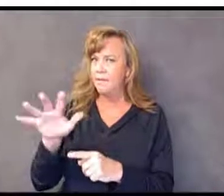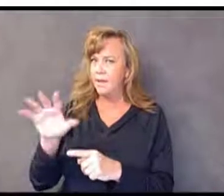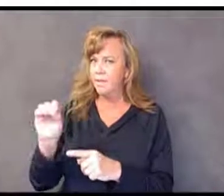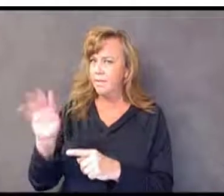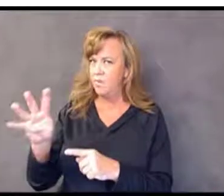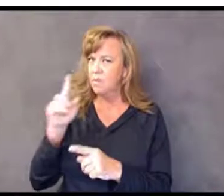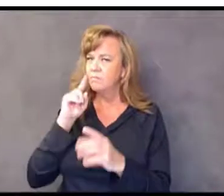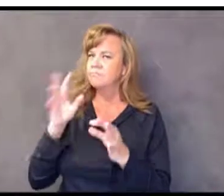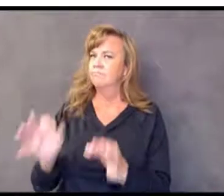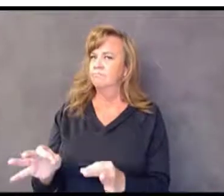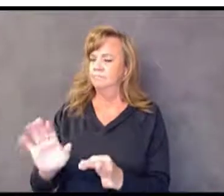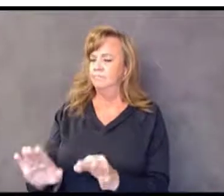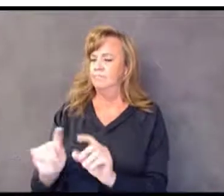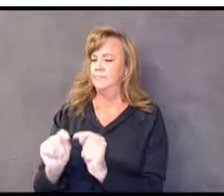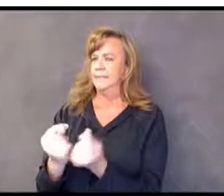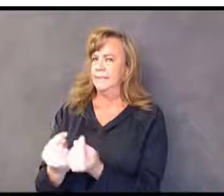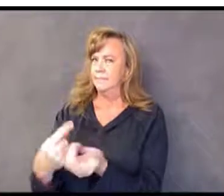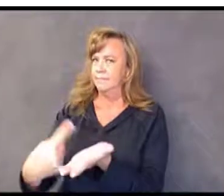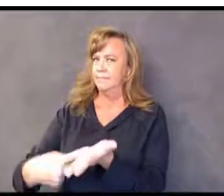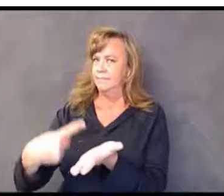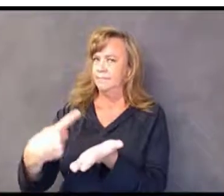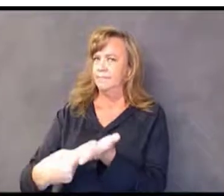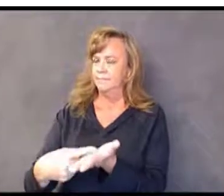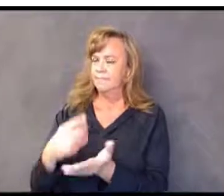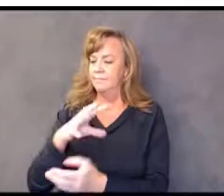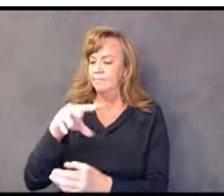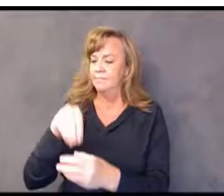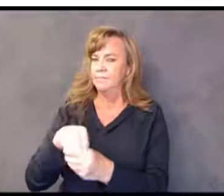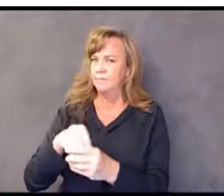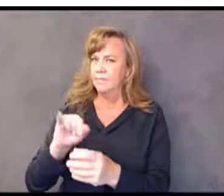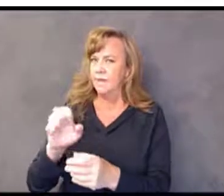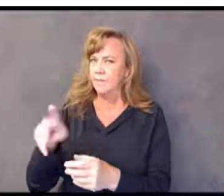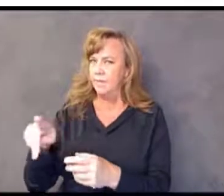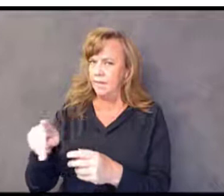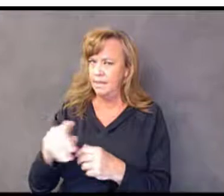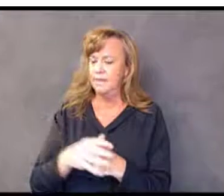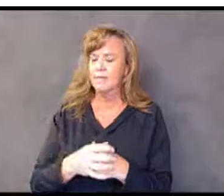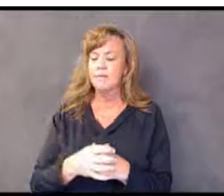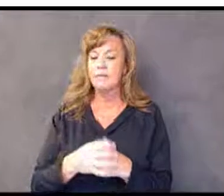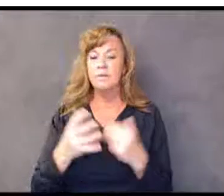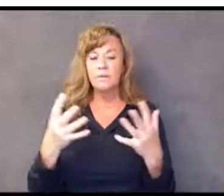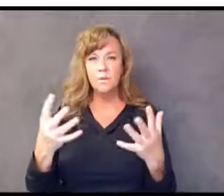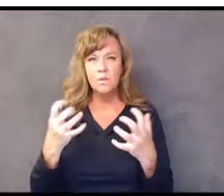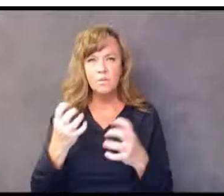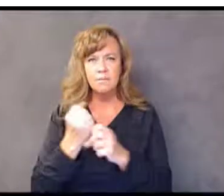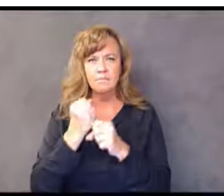The designated supports identified to ensure a standardized and accessible administration